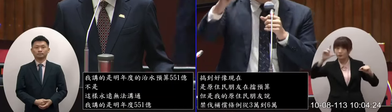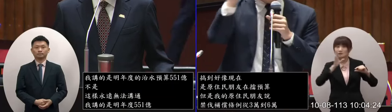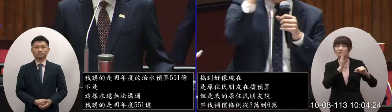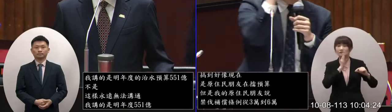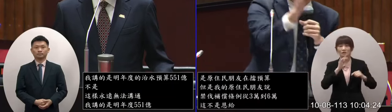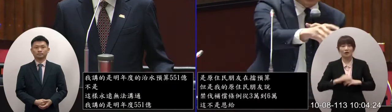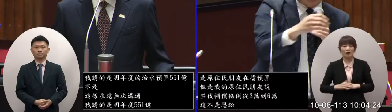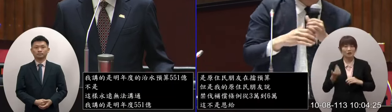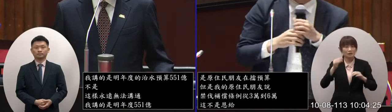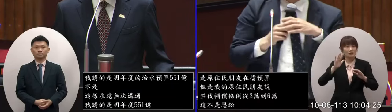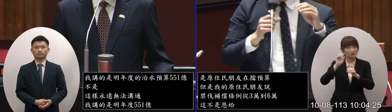and they have to be compensated